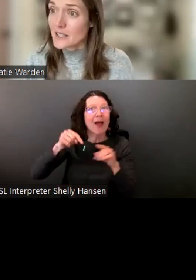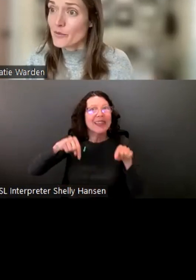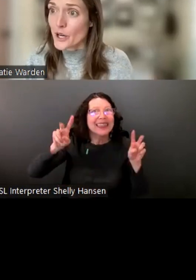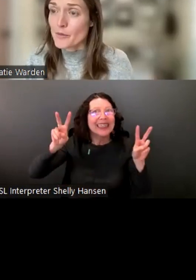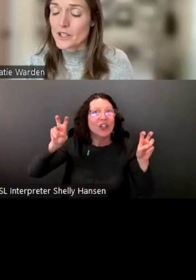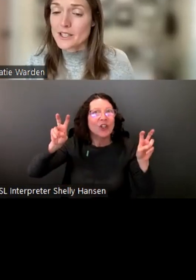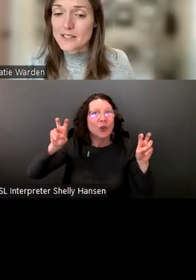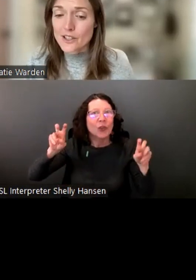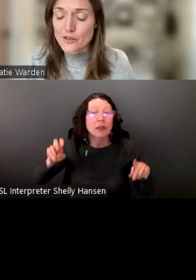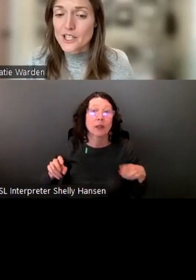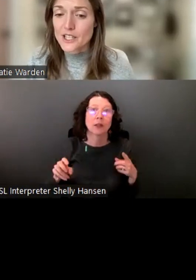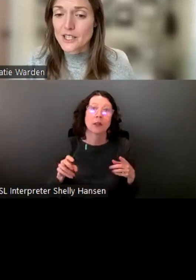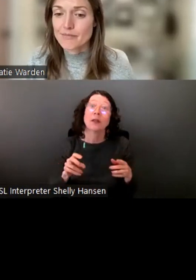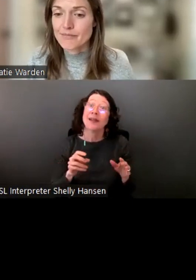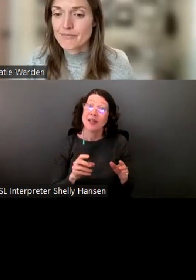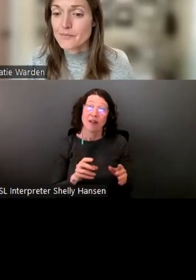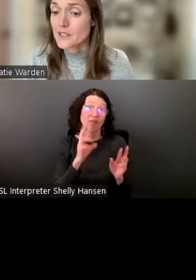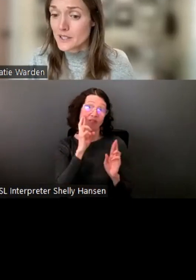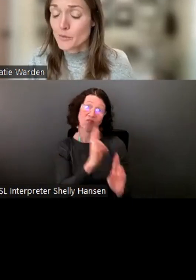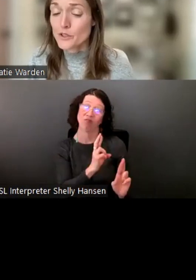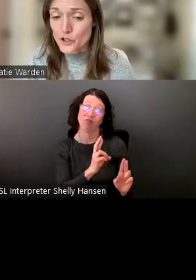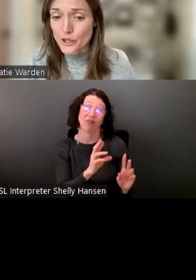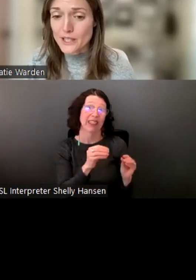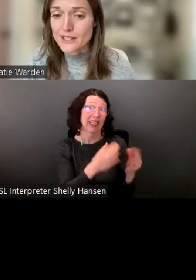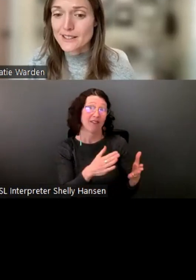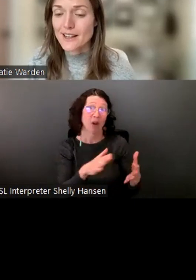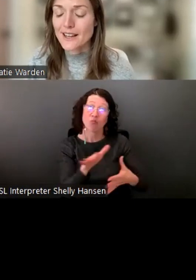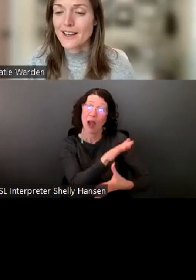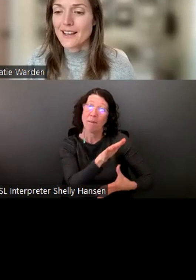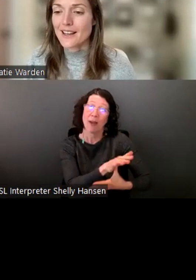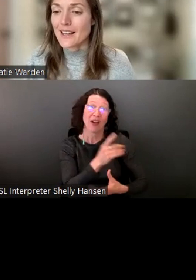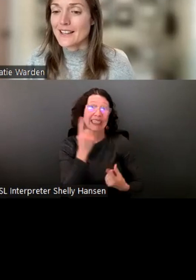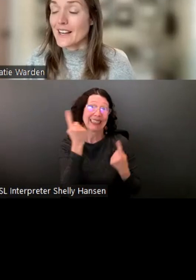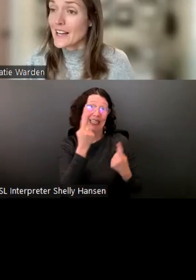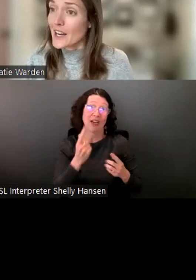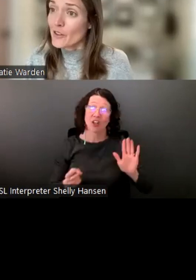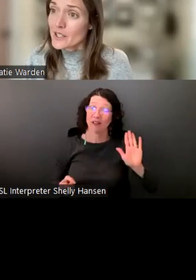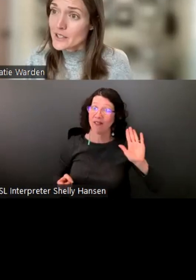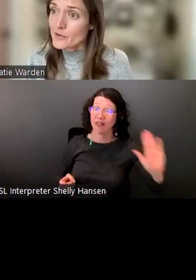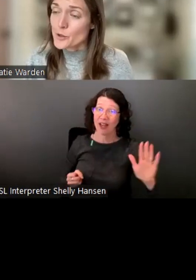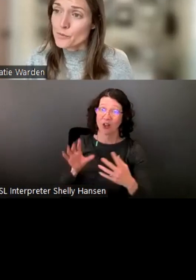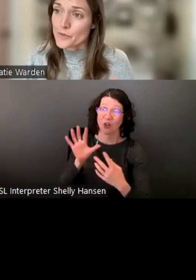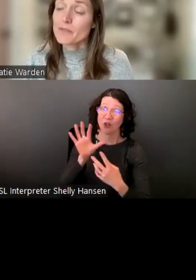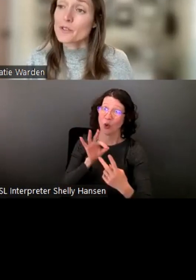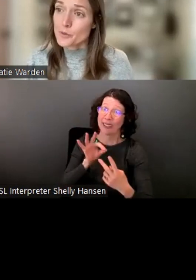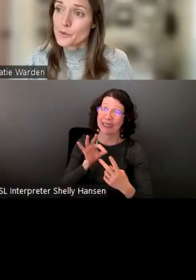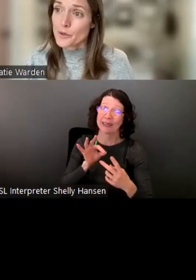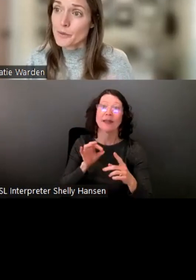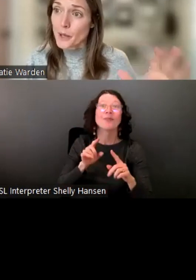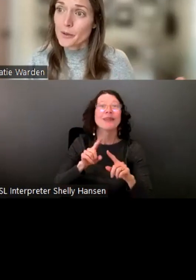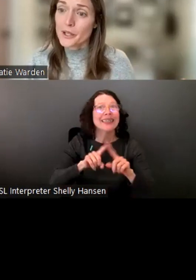to give primary consideration to someone's choice and how that differs between public